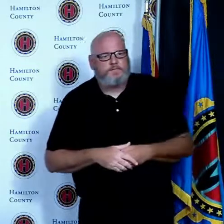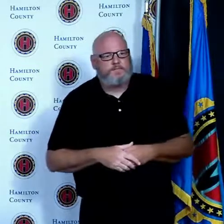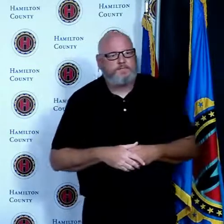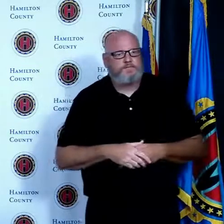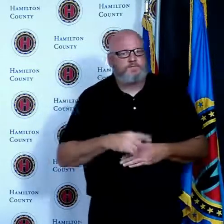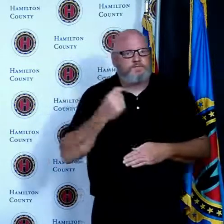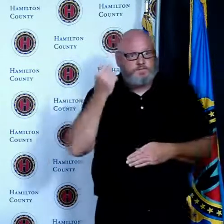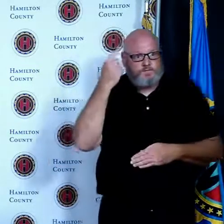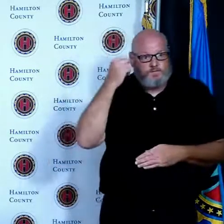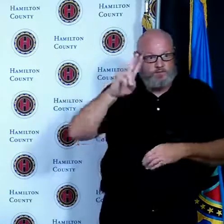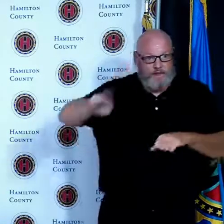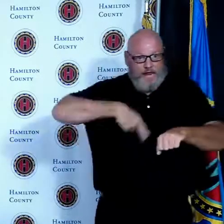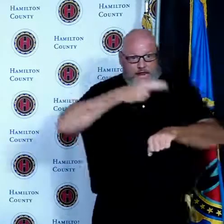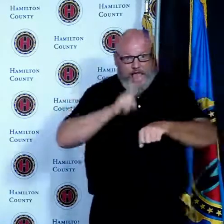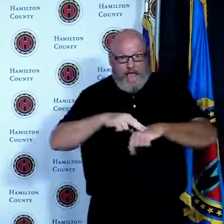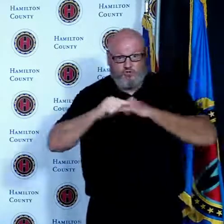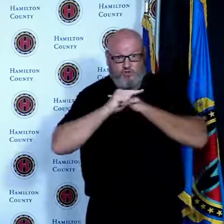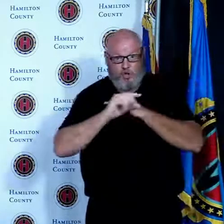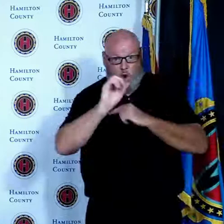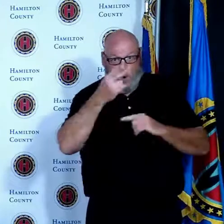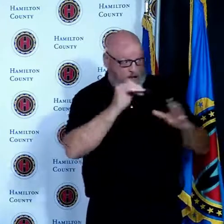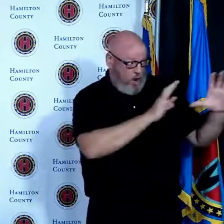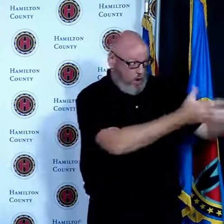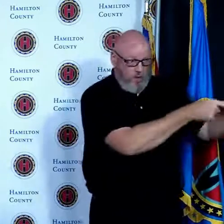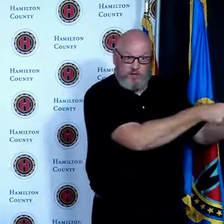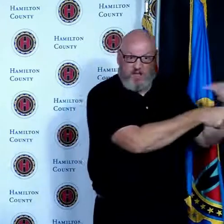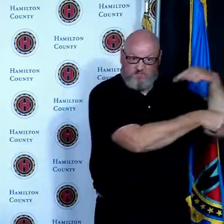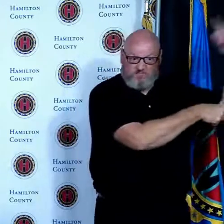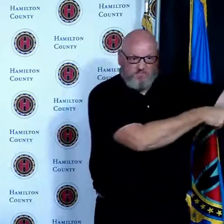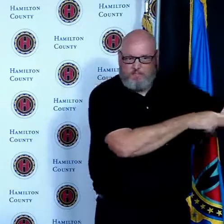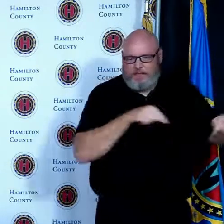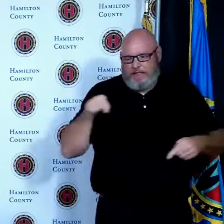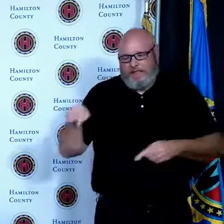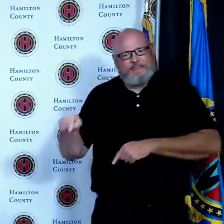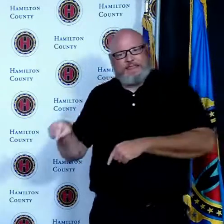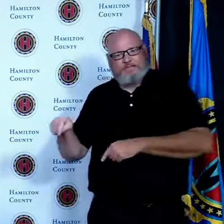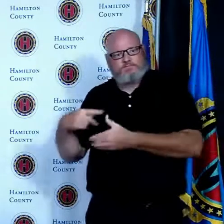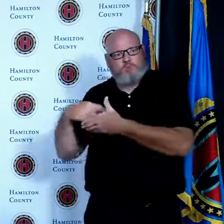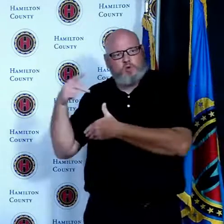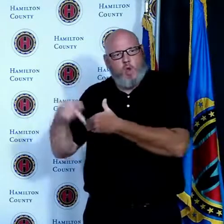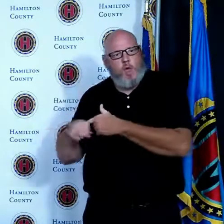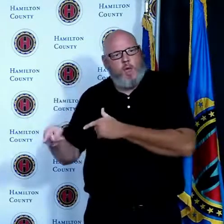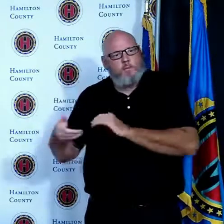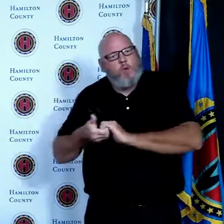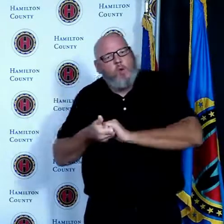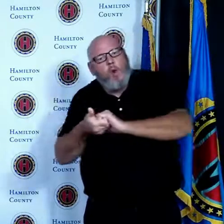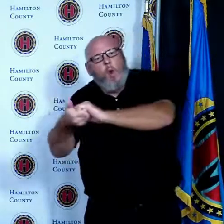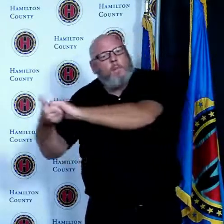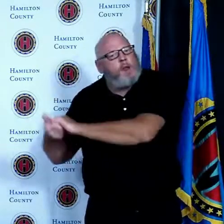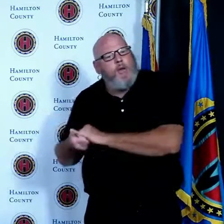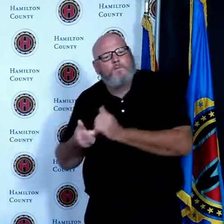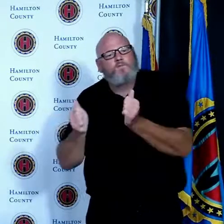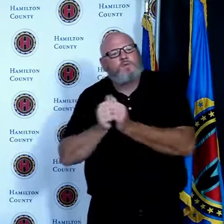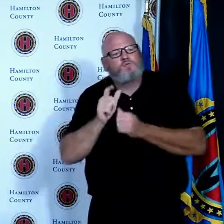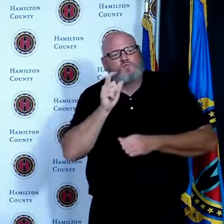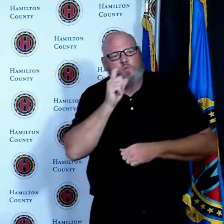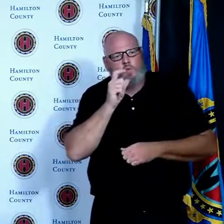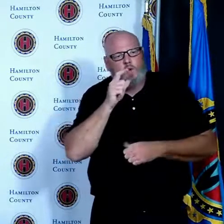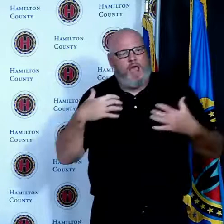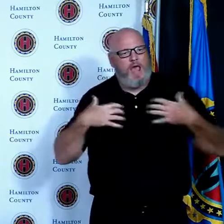that can pinpoint where there are spikes and hot spots in our community Hamilton County CARES Covid-19 testing is now